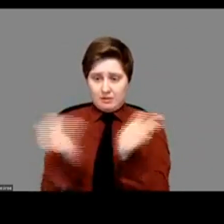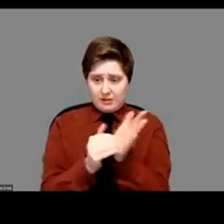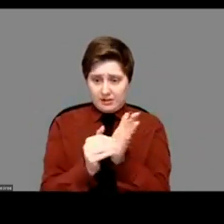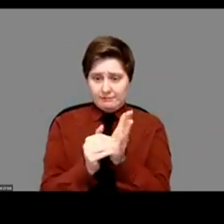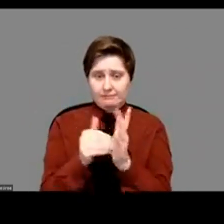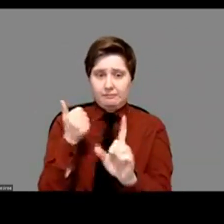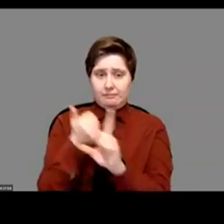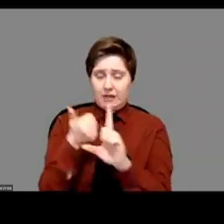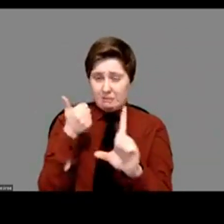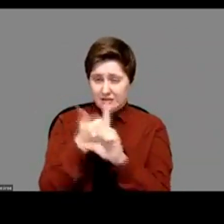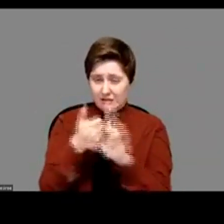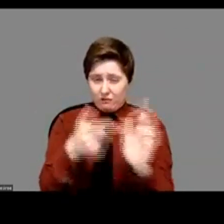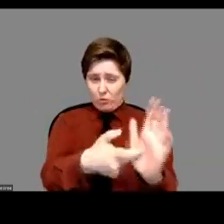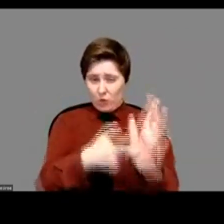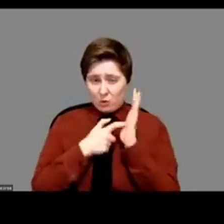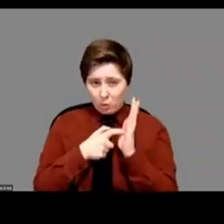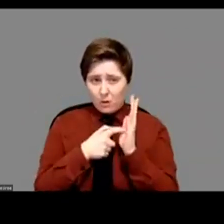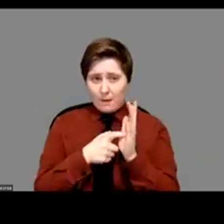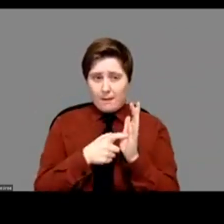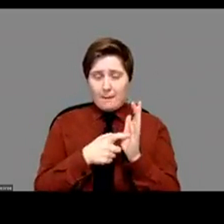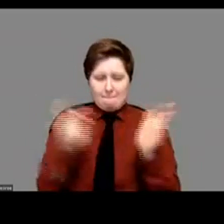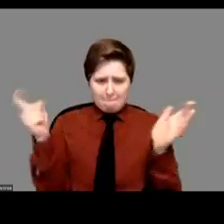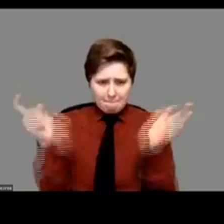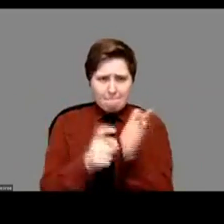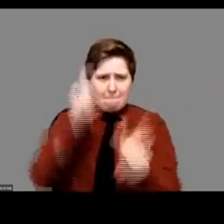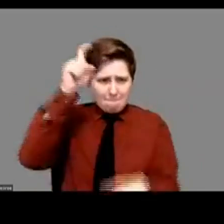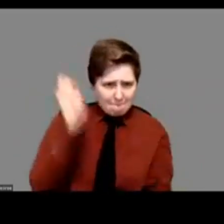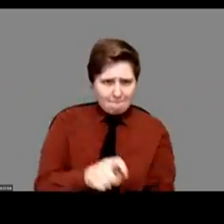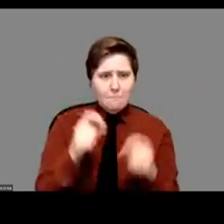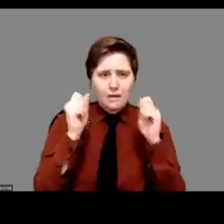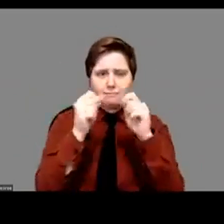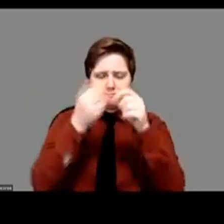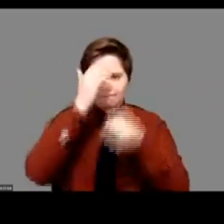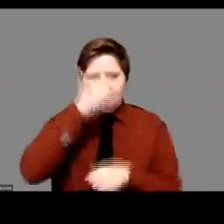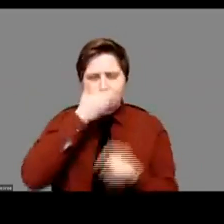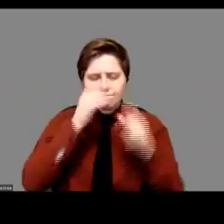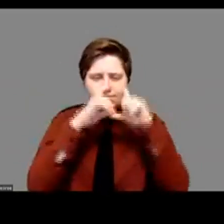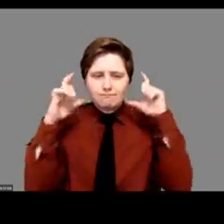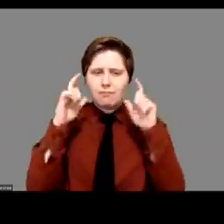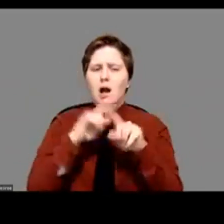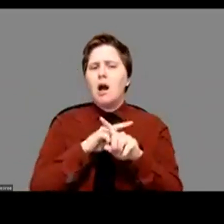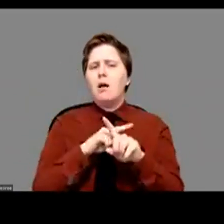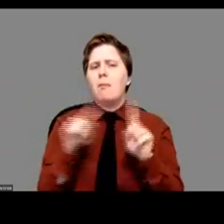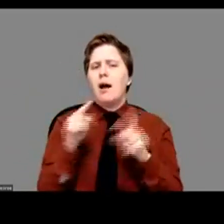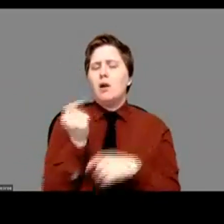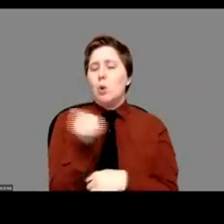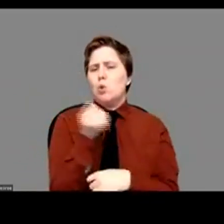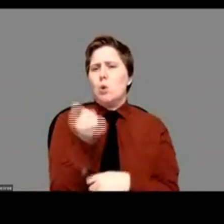or mandate that people wear a face covering and then the next day I think